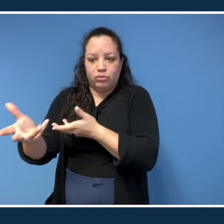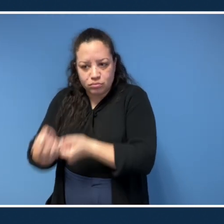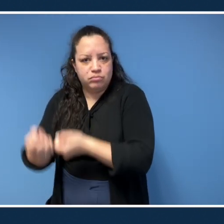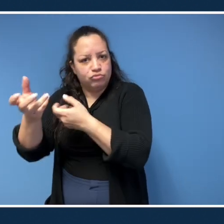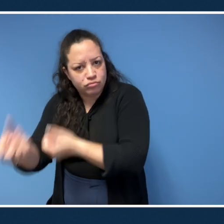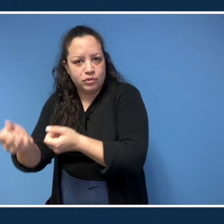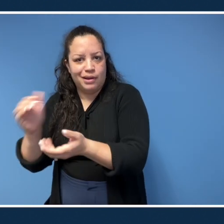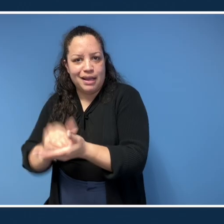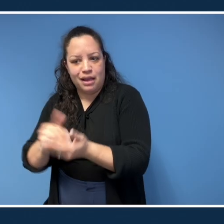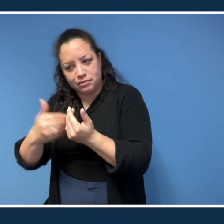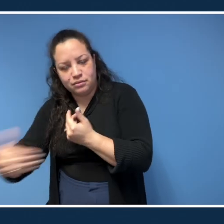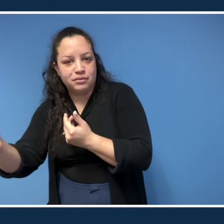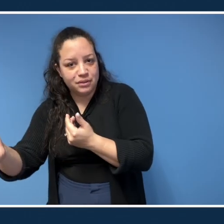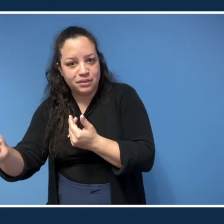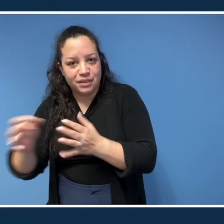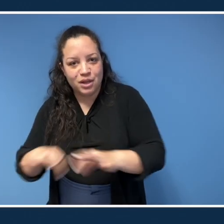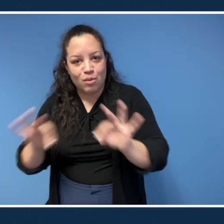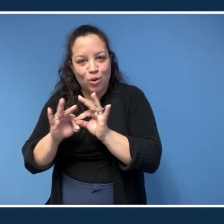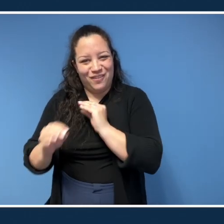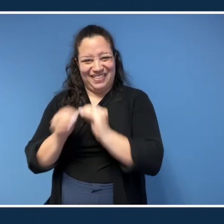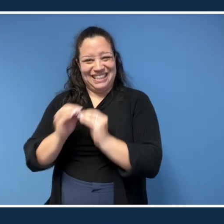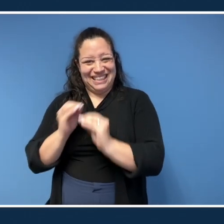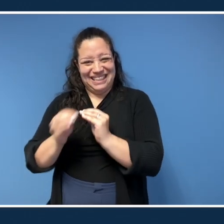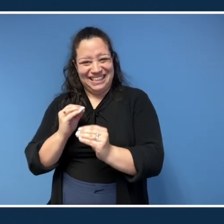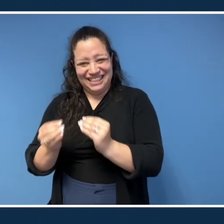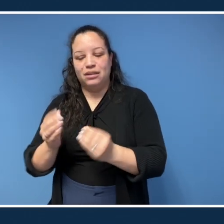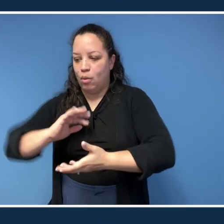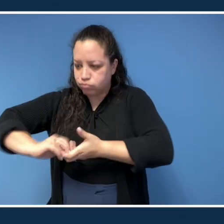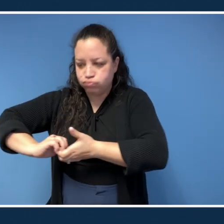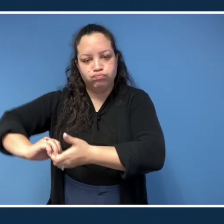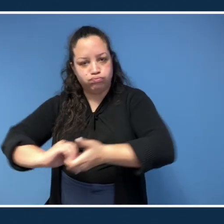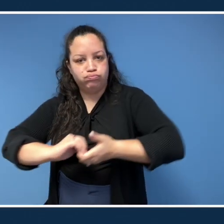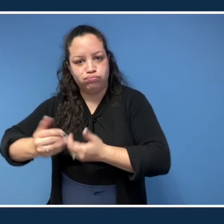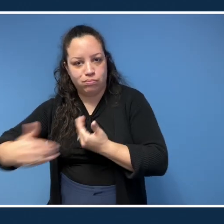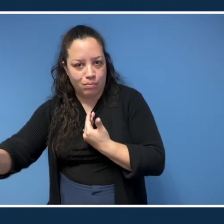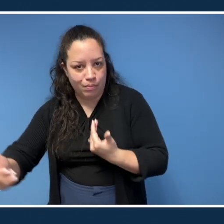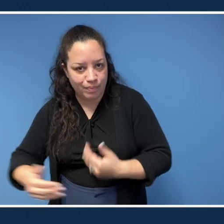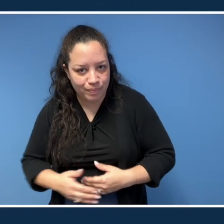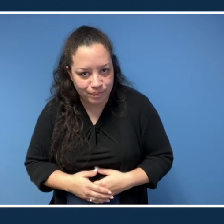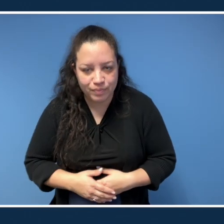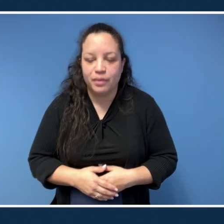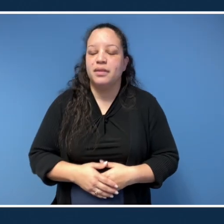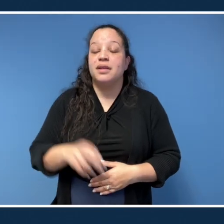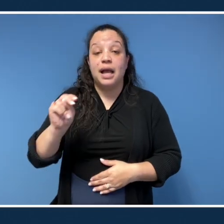So I think that's one of the most important things to think about. I will give us, I will give NSCC a pat on the back.